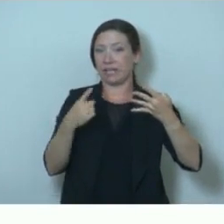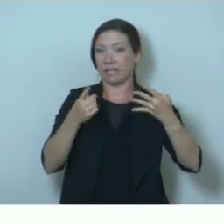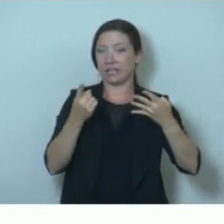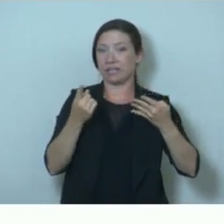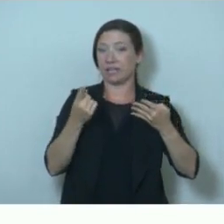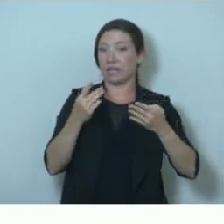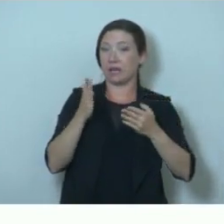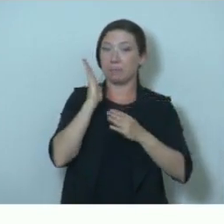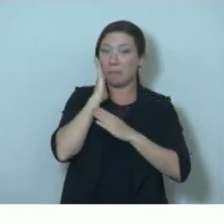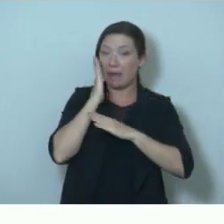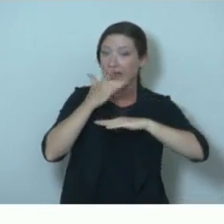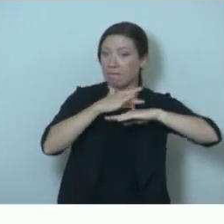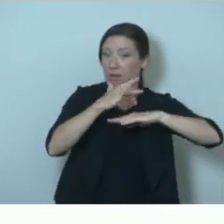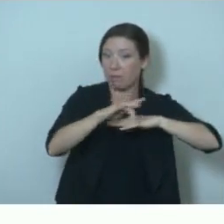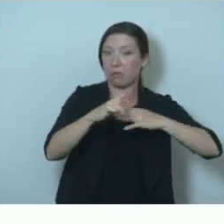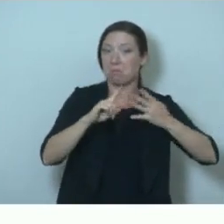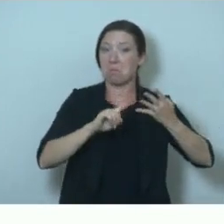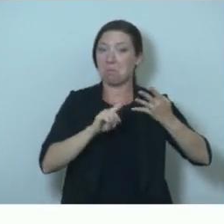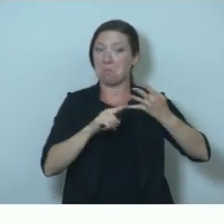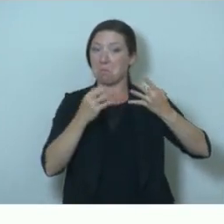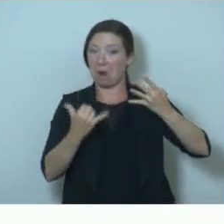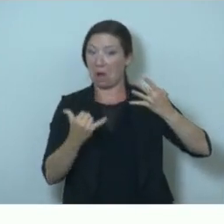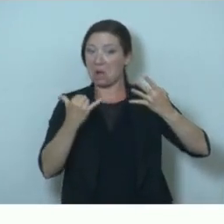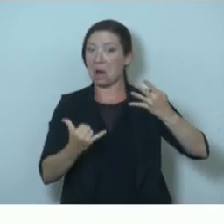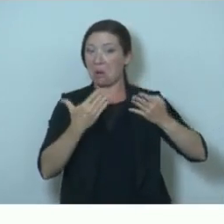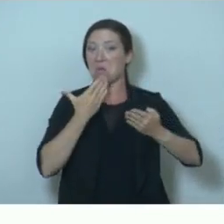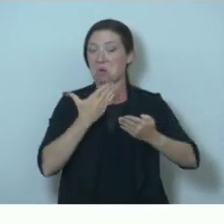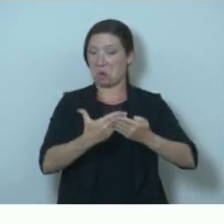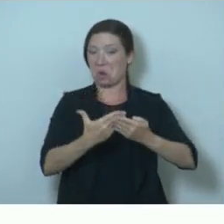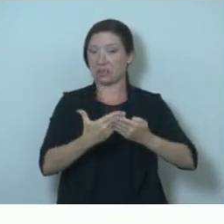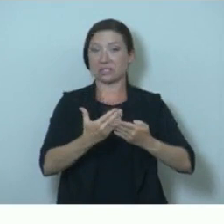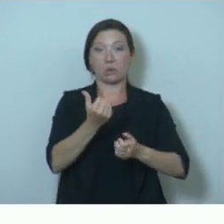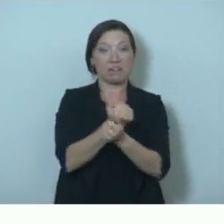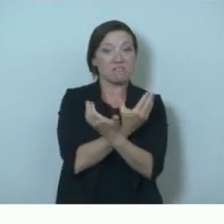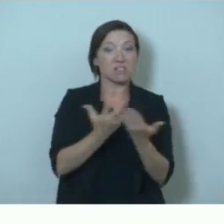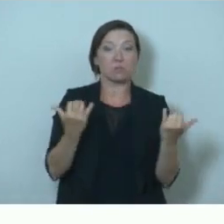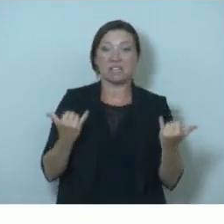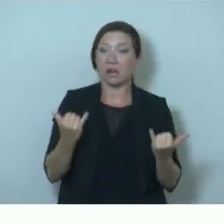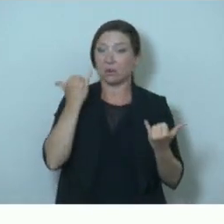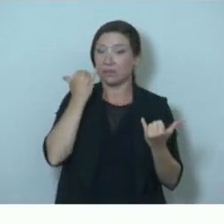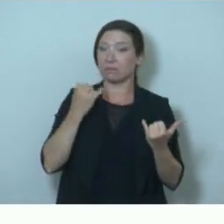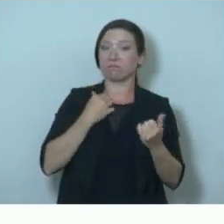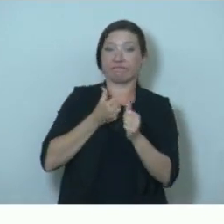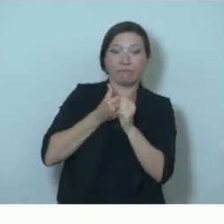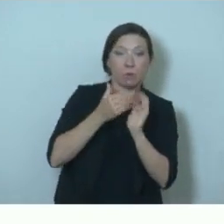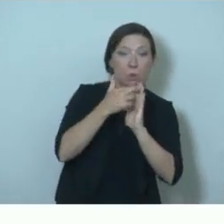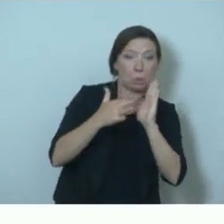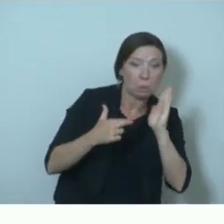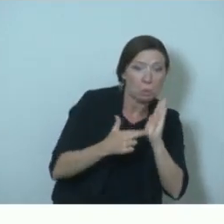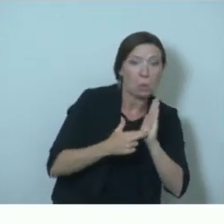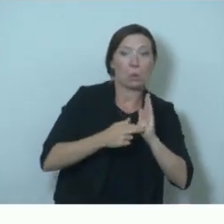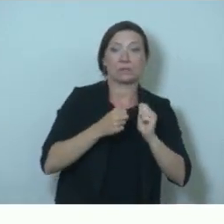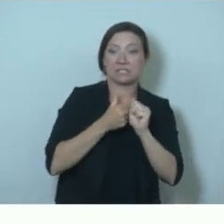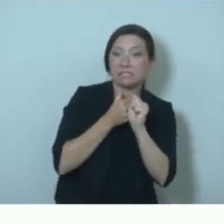A GREEN MEANS GOOD. SO EVERY SUN PELL ONE OF THESE CRITERIAS IN FLEWENCED BY WHAT WE DID AND STAY AT HOME. WATCH OUR HANDS.